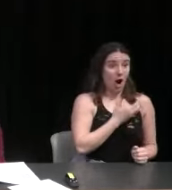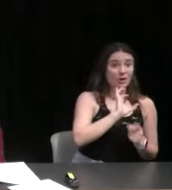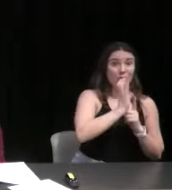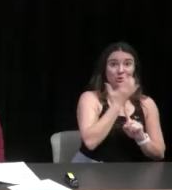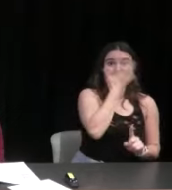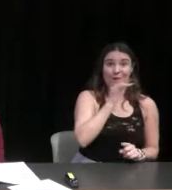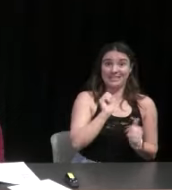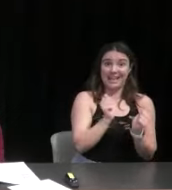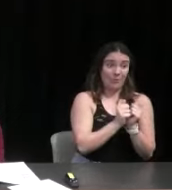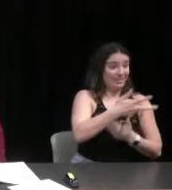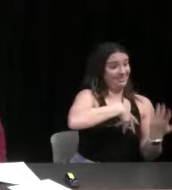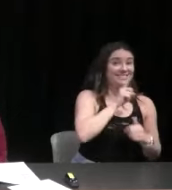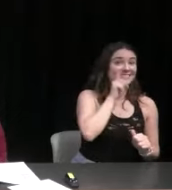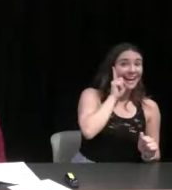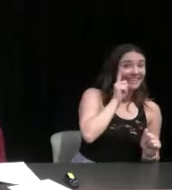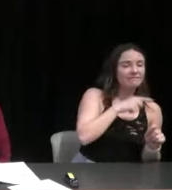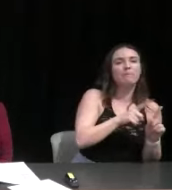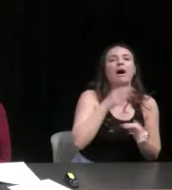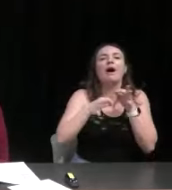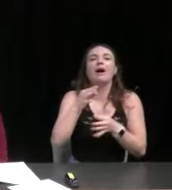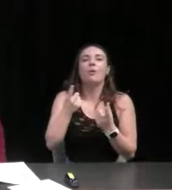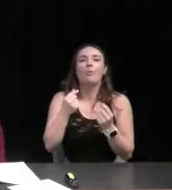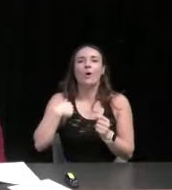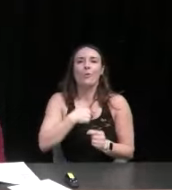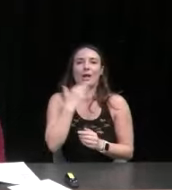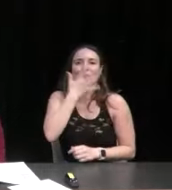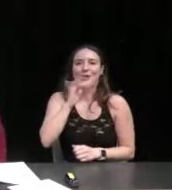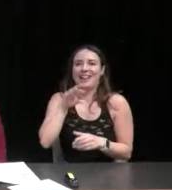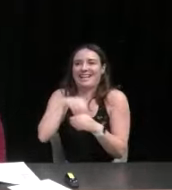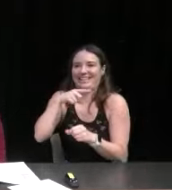individuals in hearing environments so Deaf culture is talking about how deaf